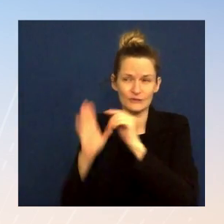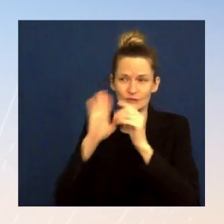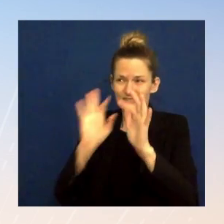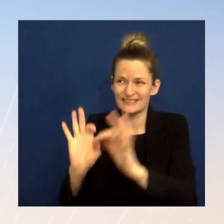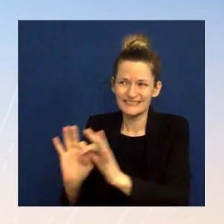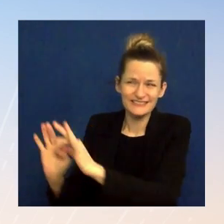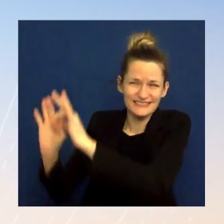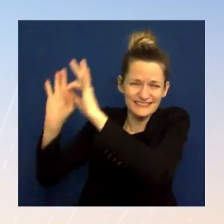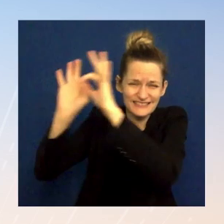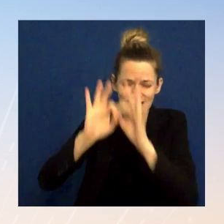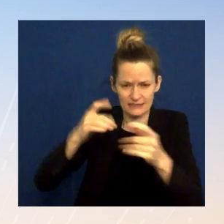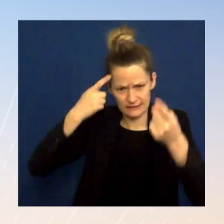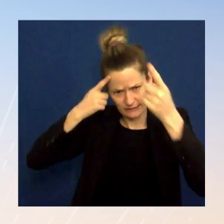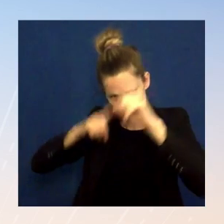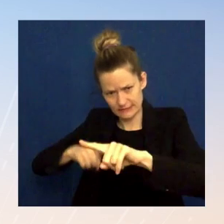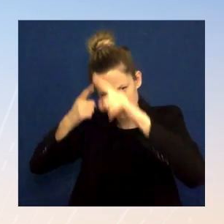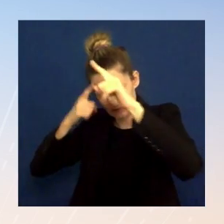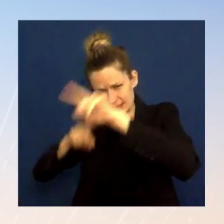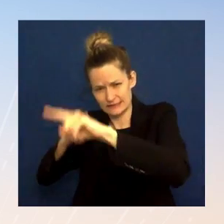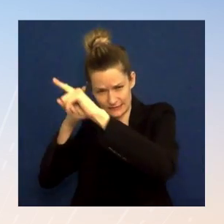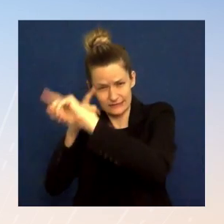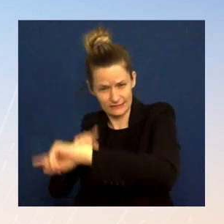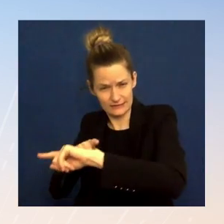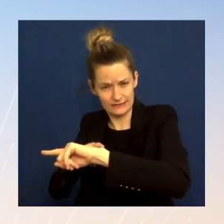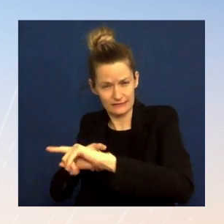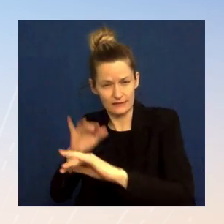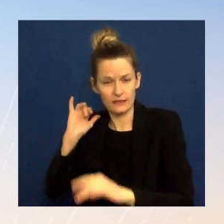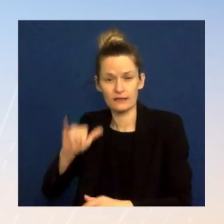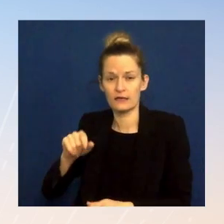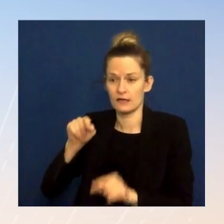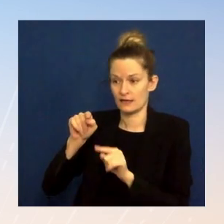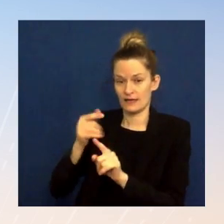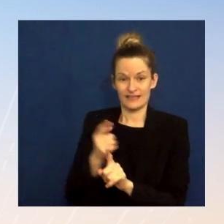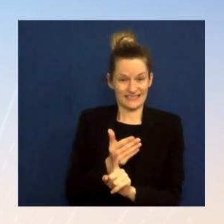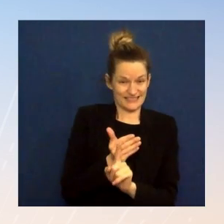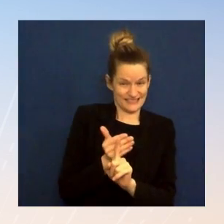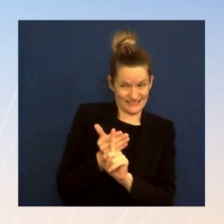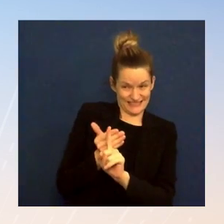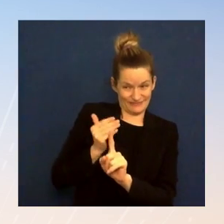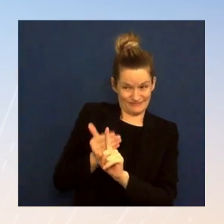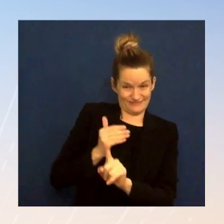And we will be sending clear messages to the Iranians, as we have been doing over the course of the past few months,